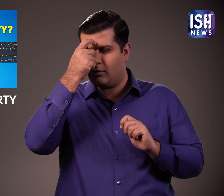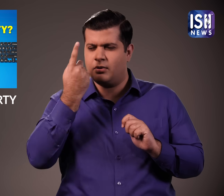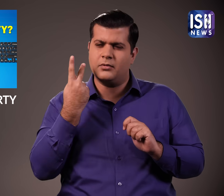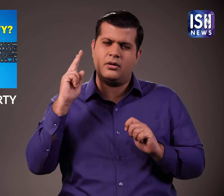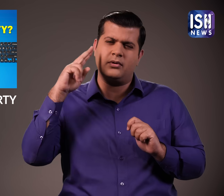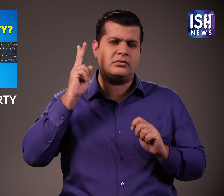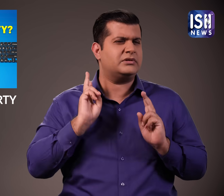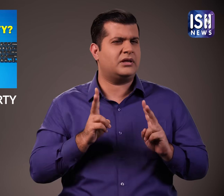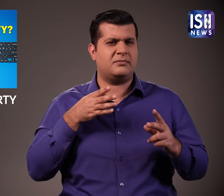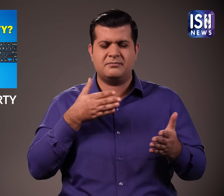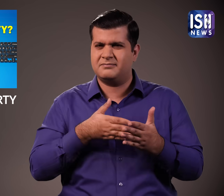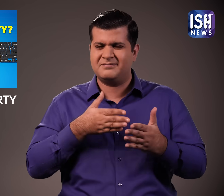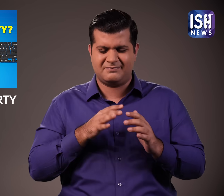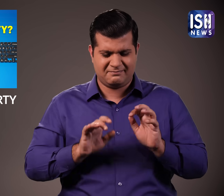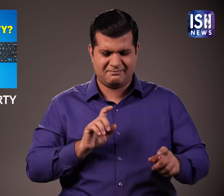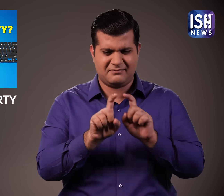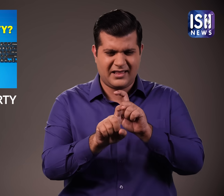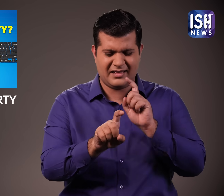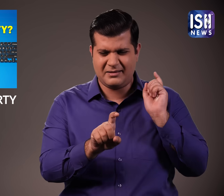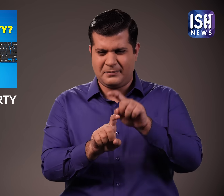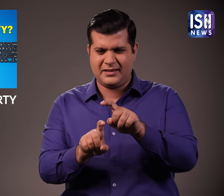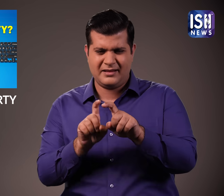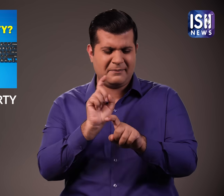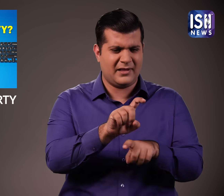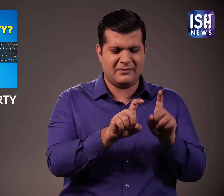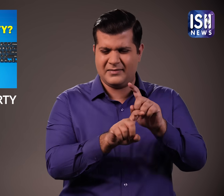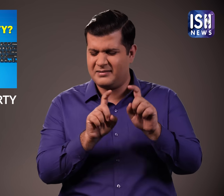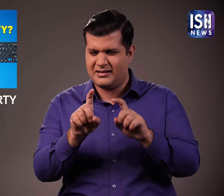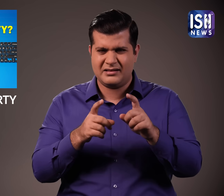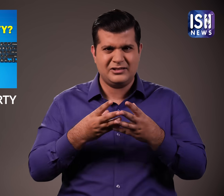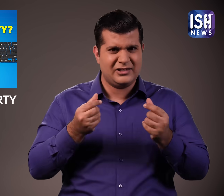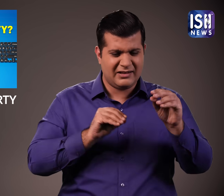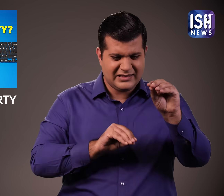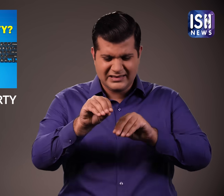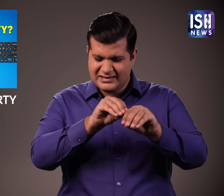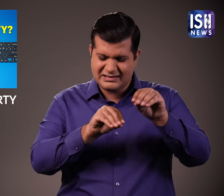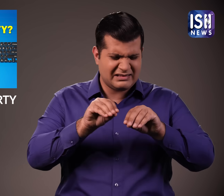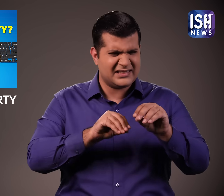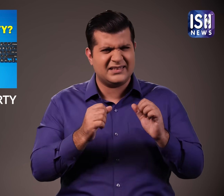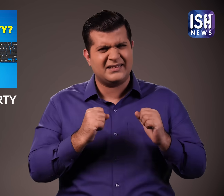But the problem remaind the same and the levers got stuck because of the arrangement of keys.